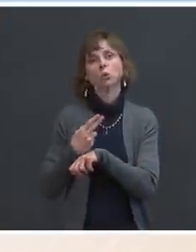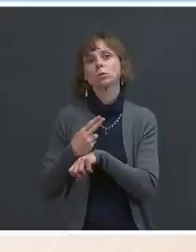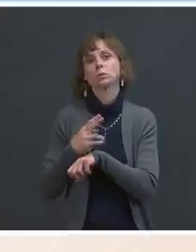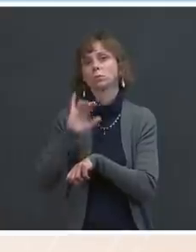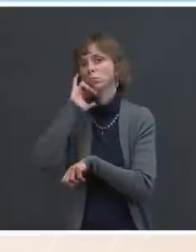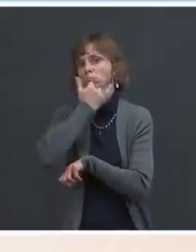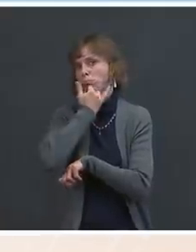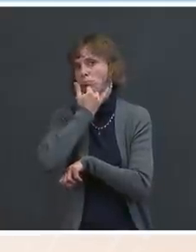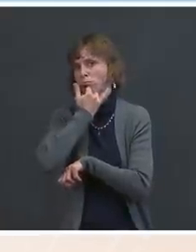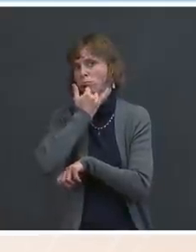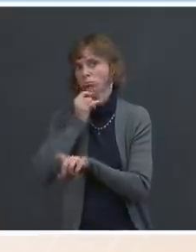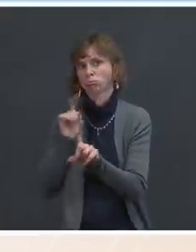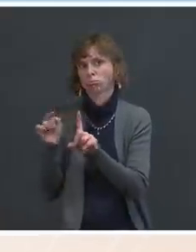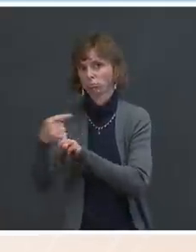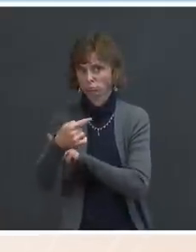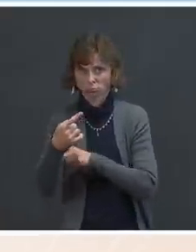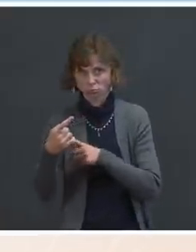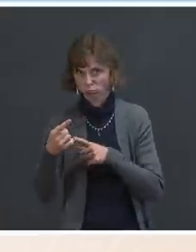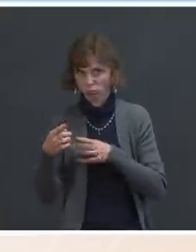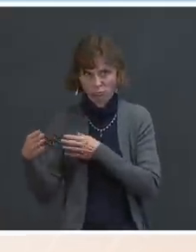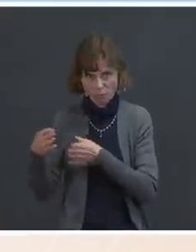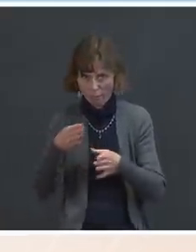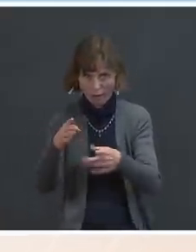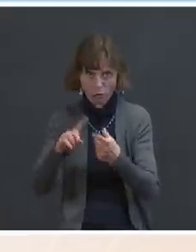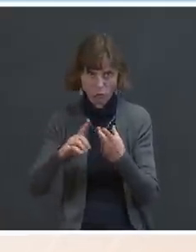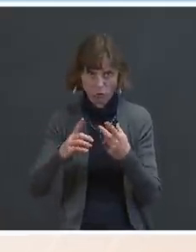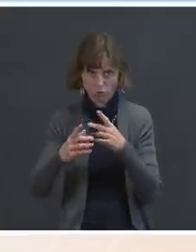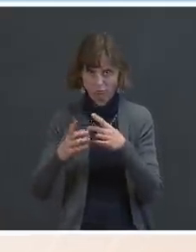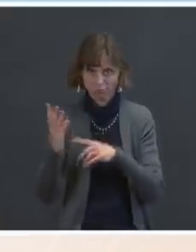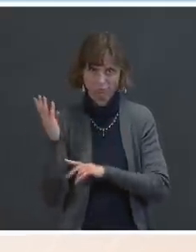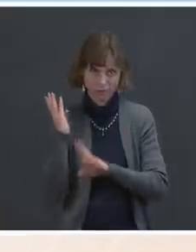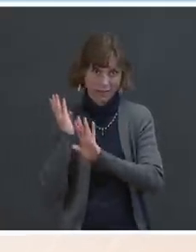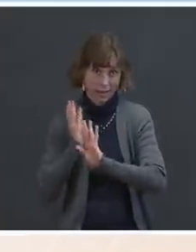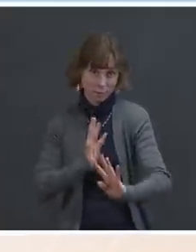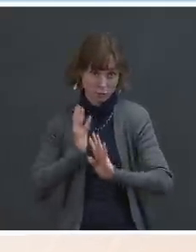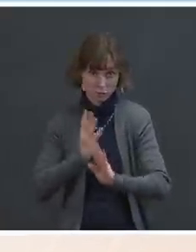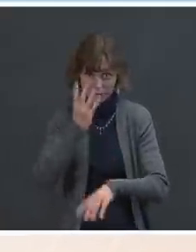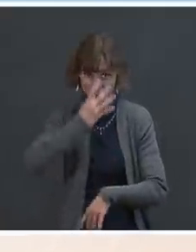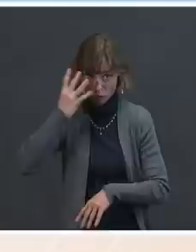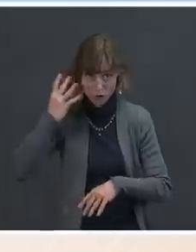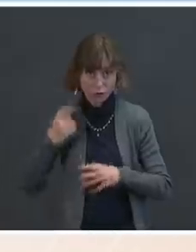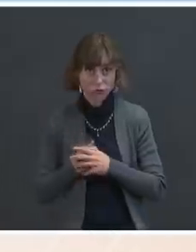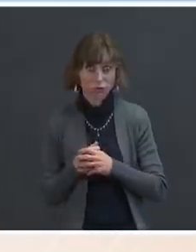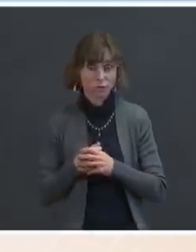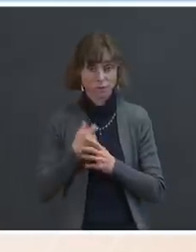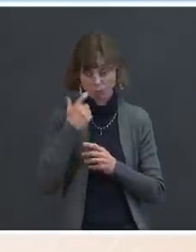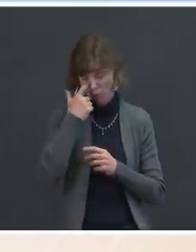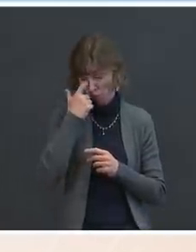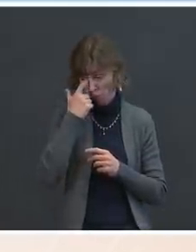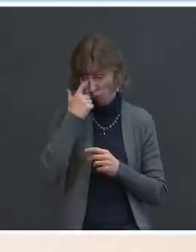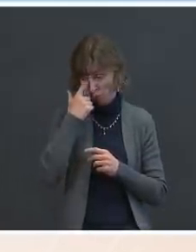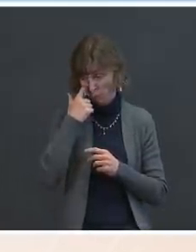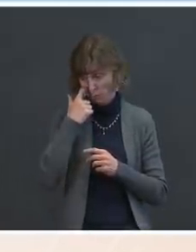I think you have to find different ways to message. But if messaging reflects your actions,